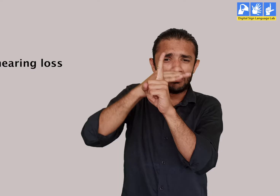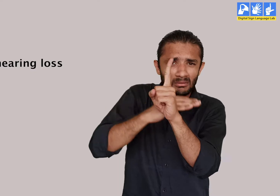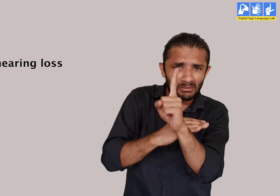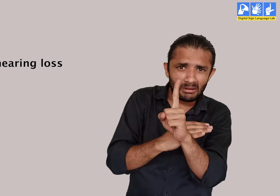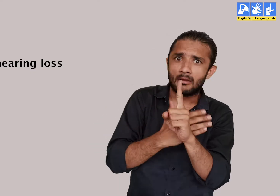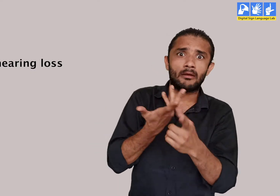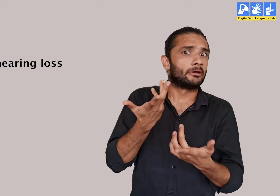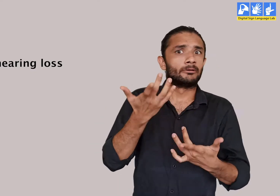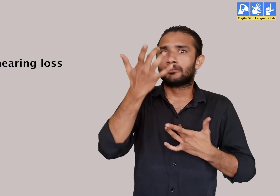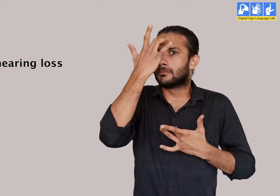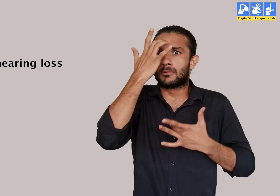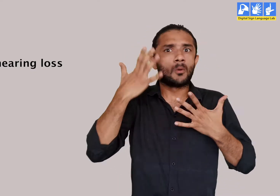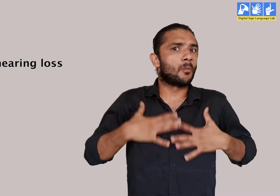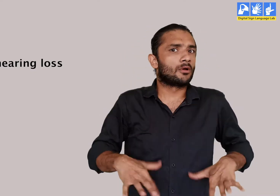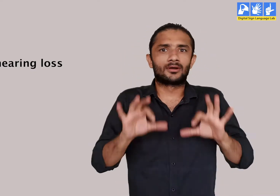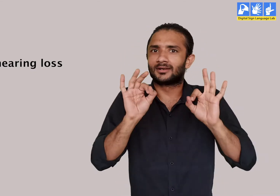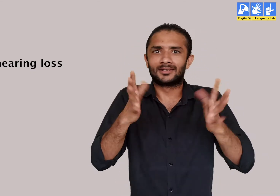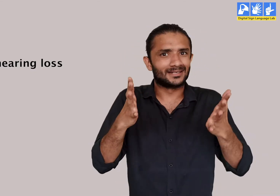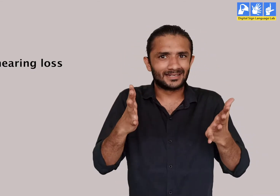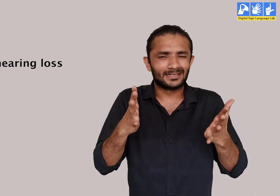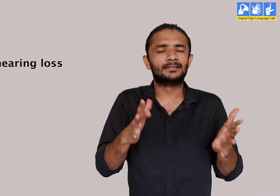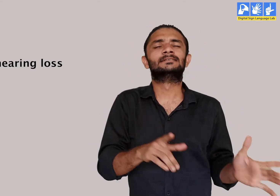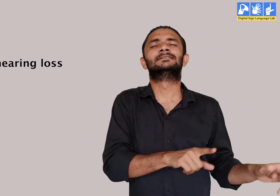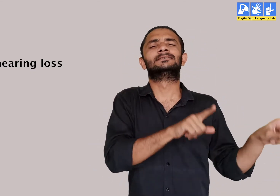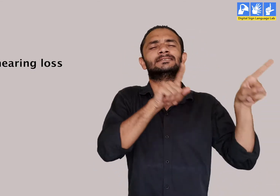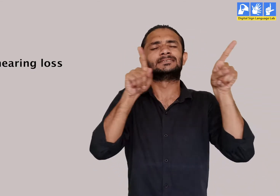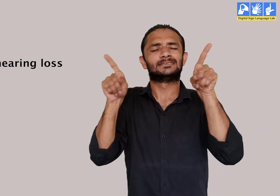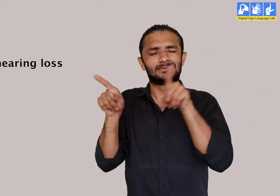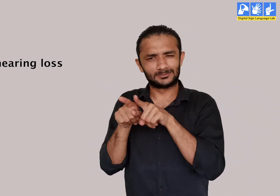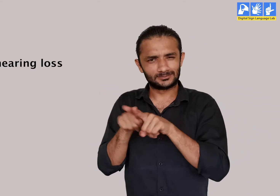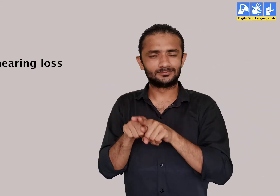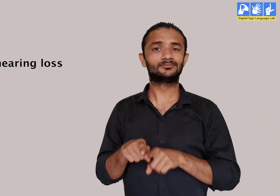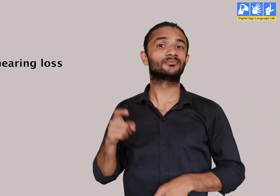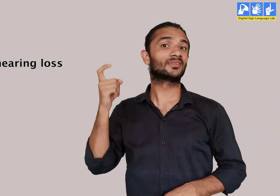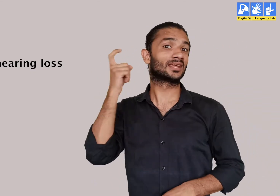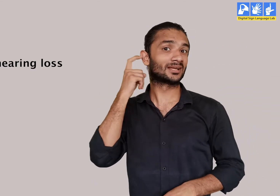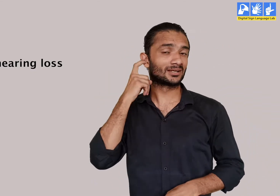When a person's body temperature is dangerously low, the brain and body cannot function properly.